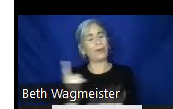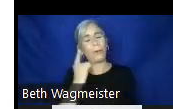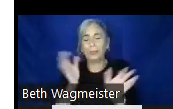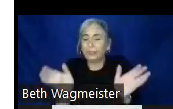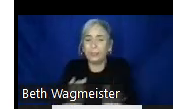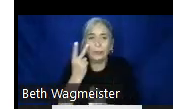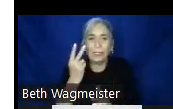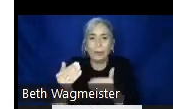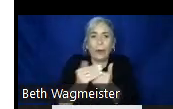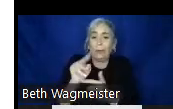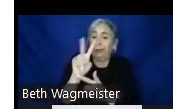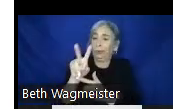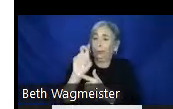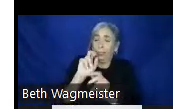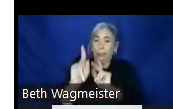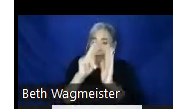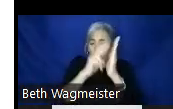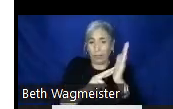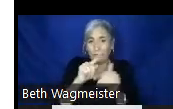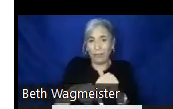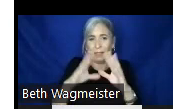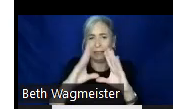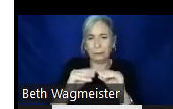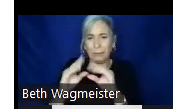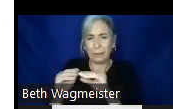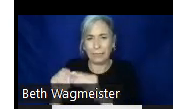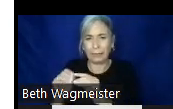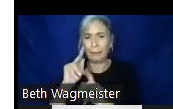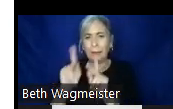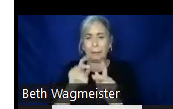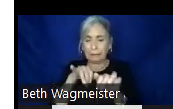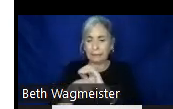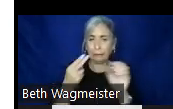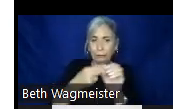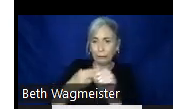have almost 200 registered for this webinar. I see people coming in. Not as many has 200. But